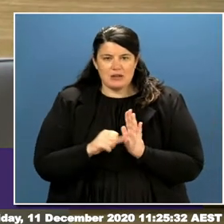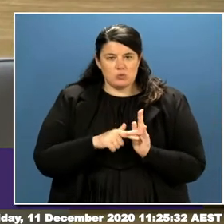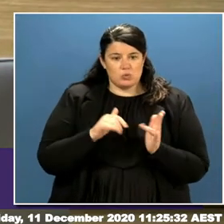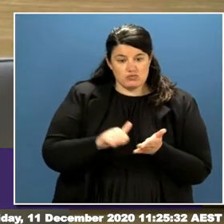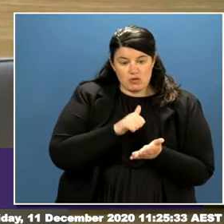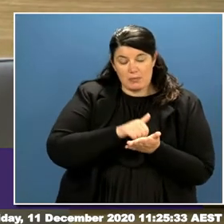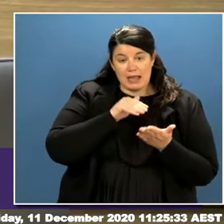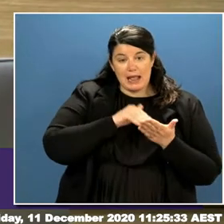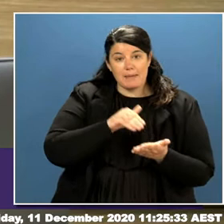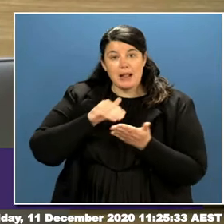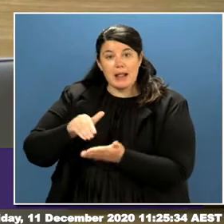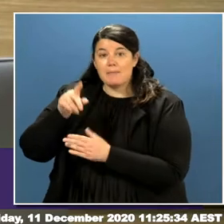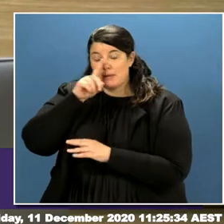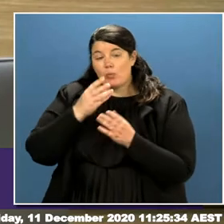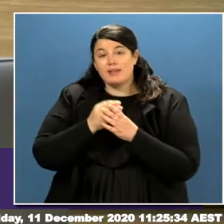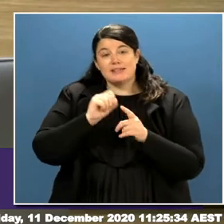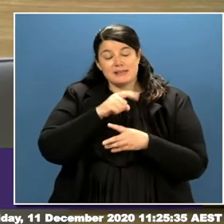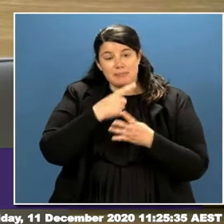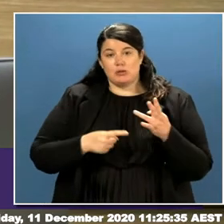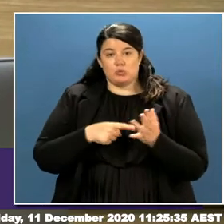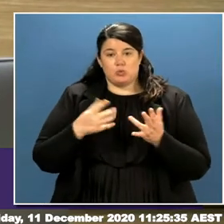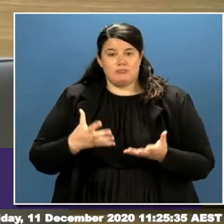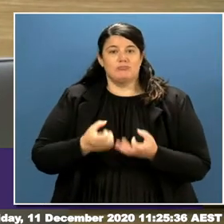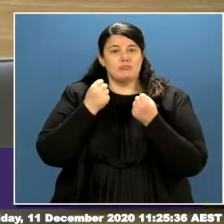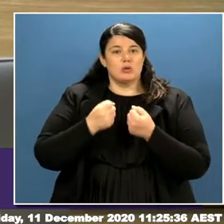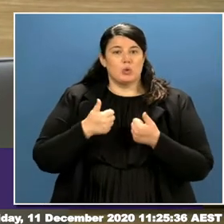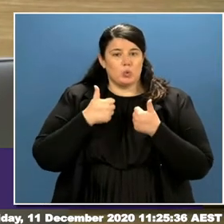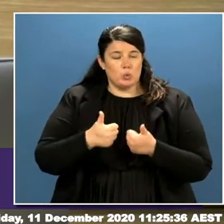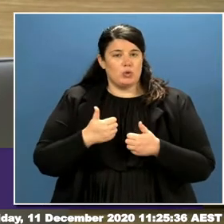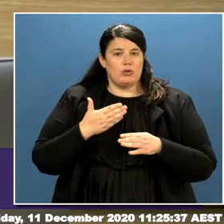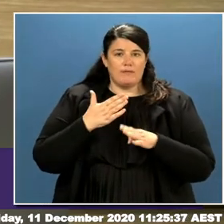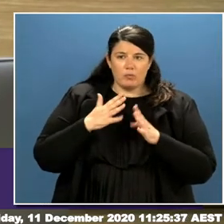people with disability to obtain meaningful employment.